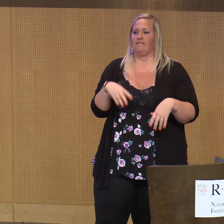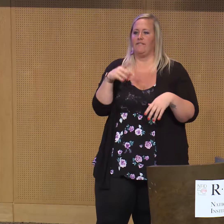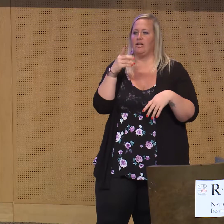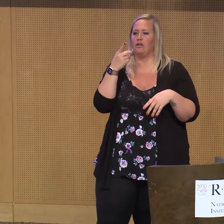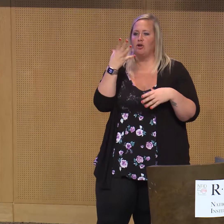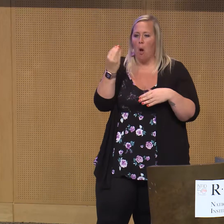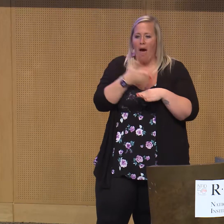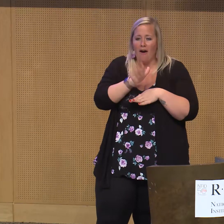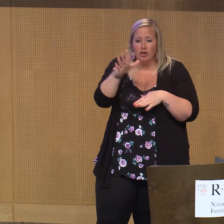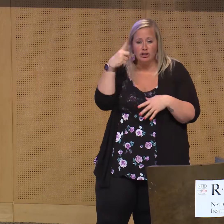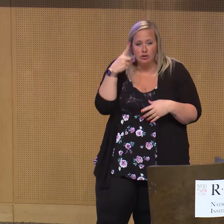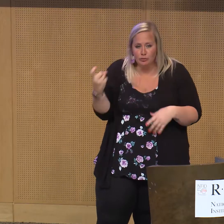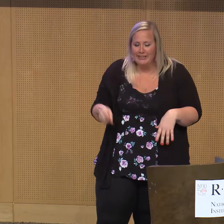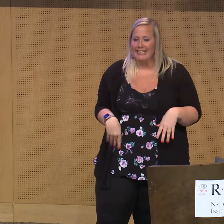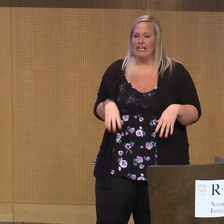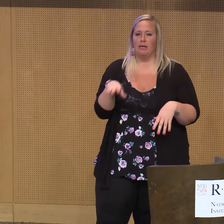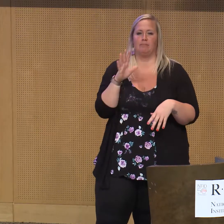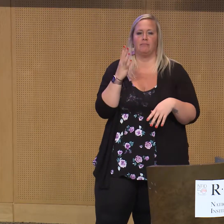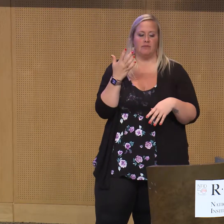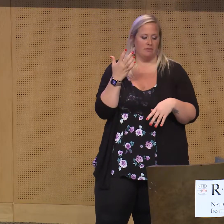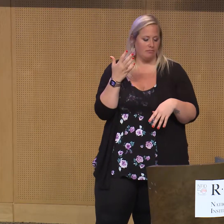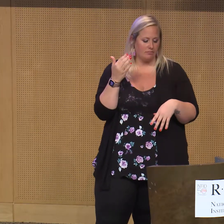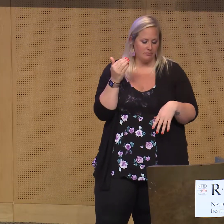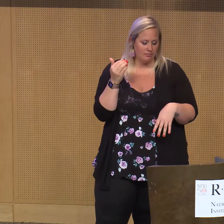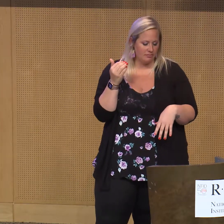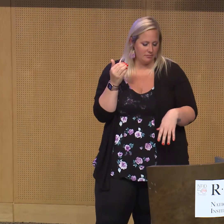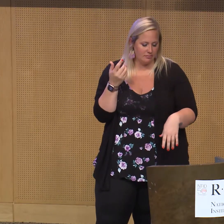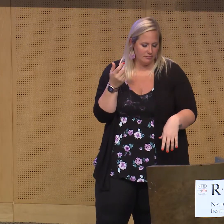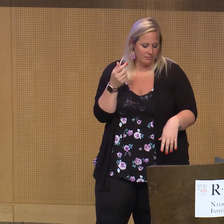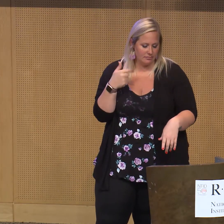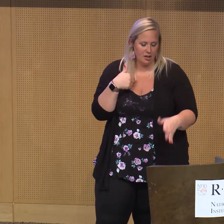Do what you love. Go after your dreams.